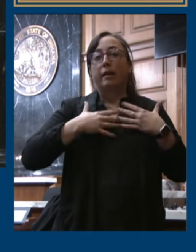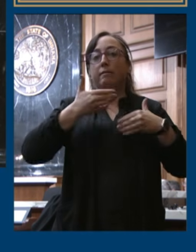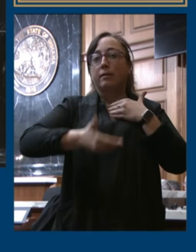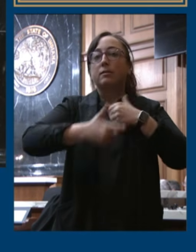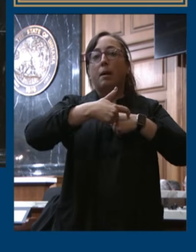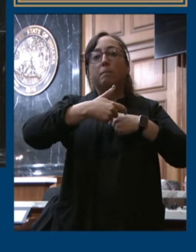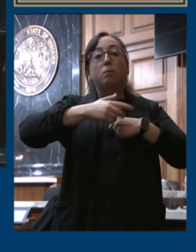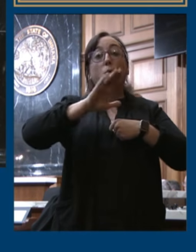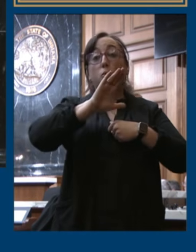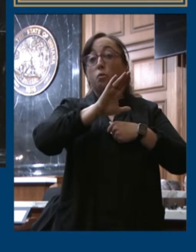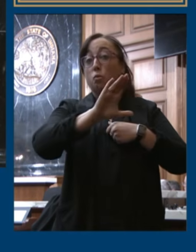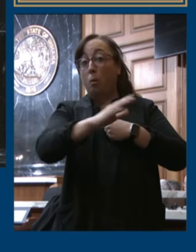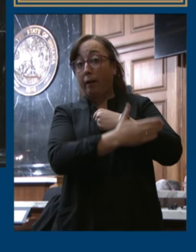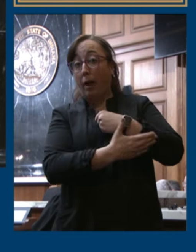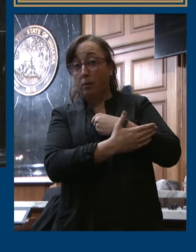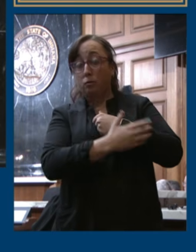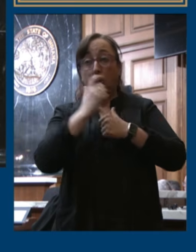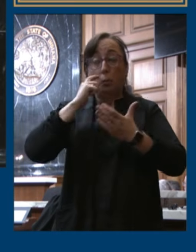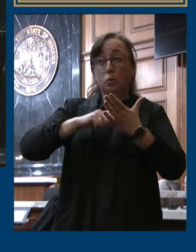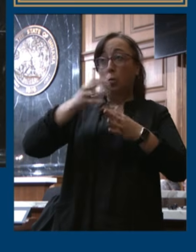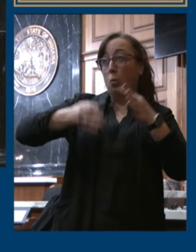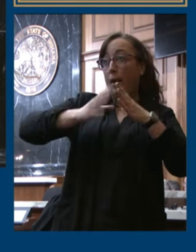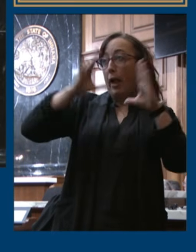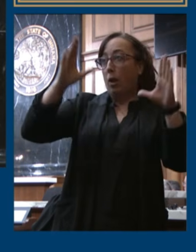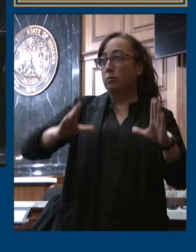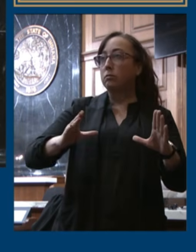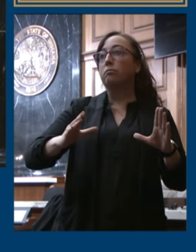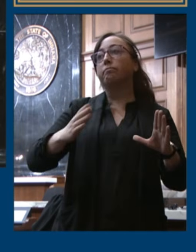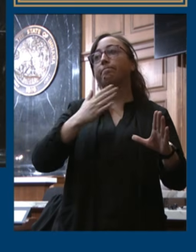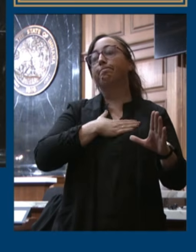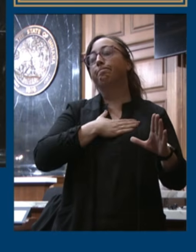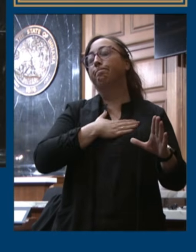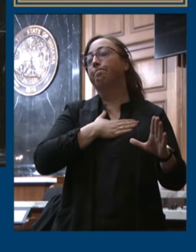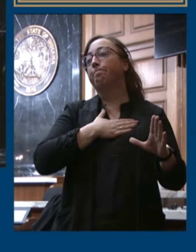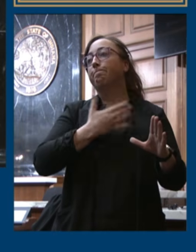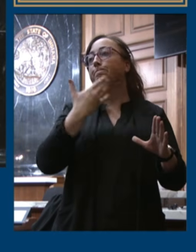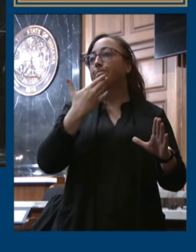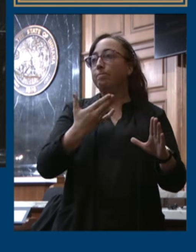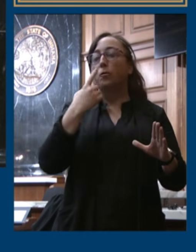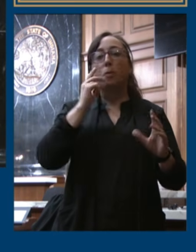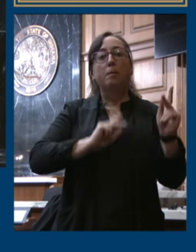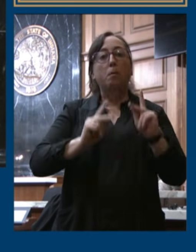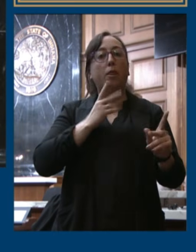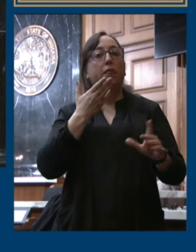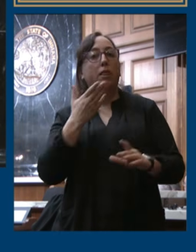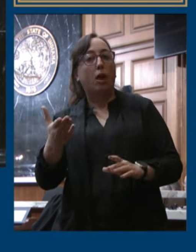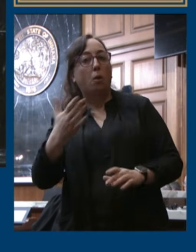IN YOUR OWN COUNTY, CONSIDER A MOMENT OF SOLEMN THANKS FOR THE PEOPLE WHO HAVE ACCEPTED THAT CALLING.